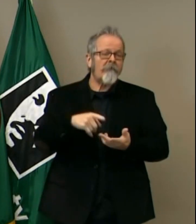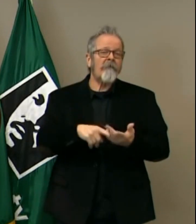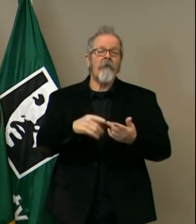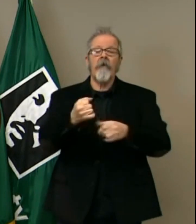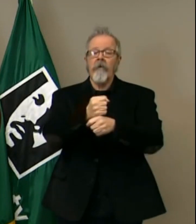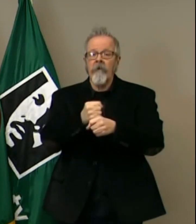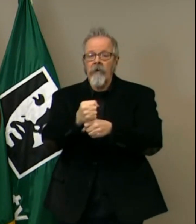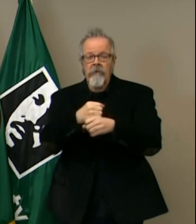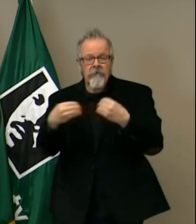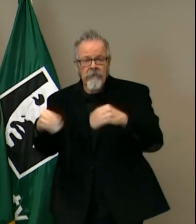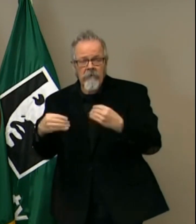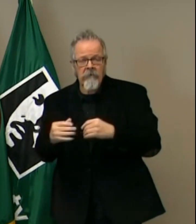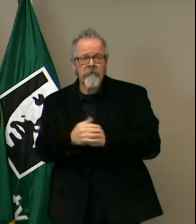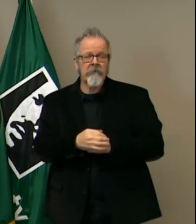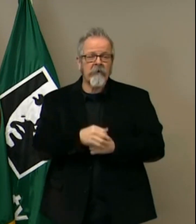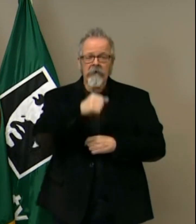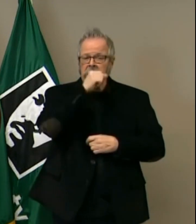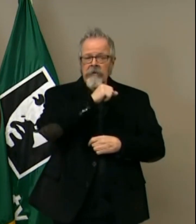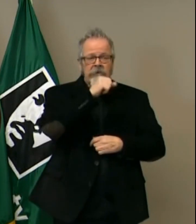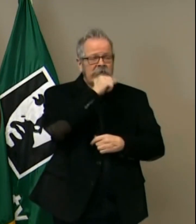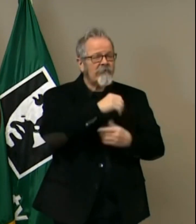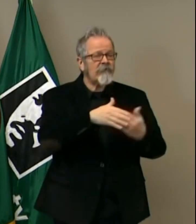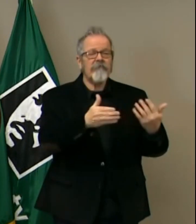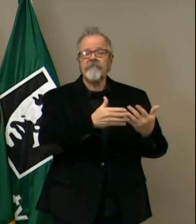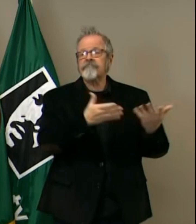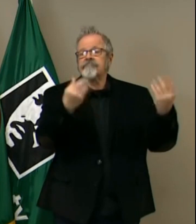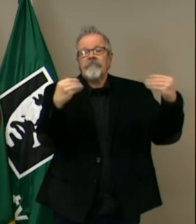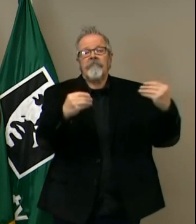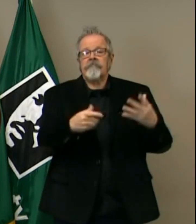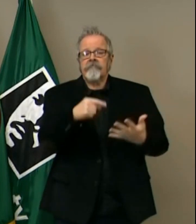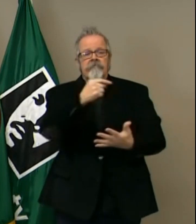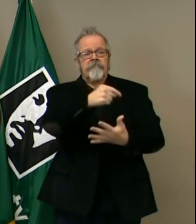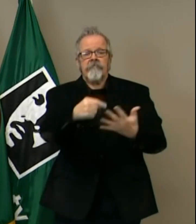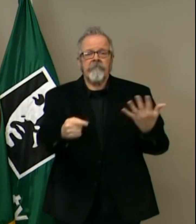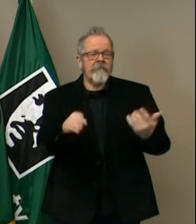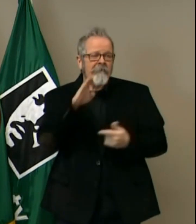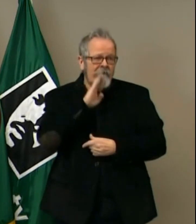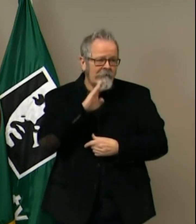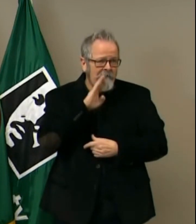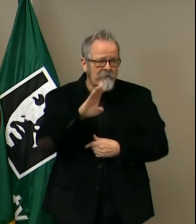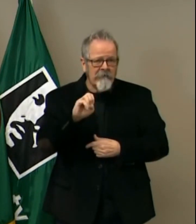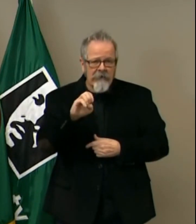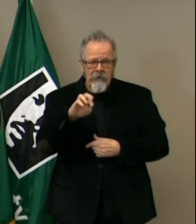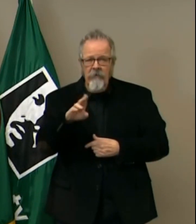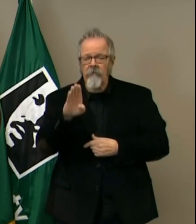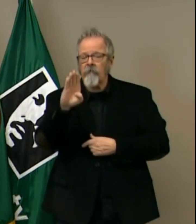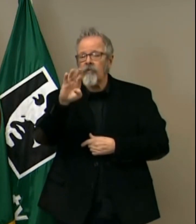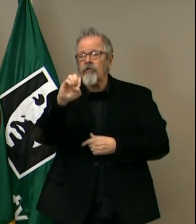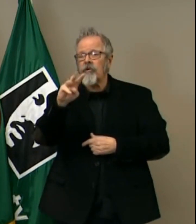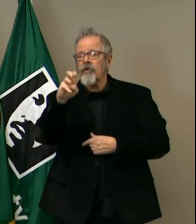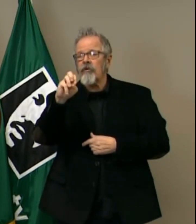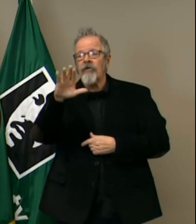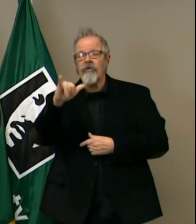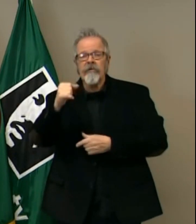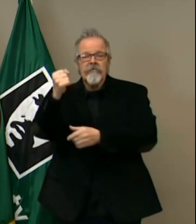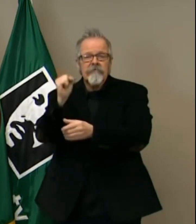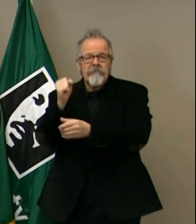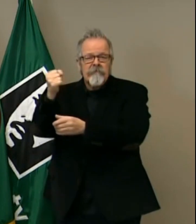and distilleries beauty salons barbers and nail salons tattoo parlors theaters